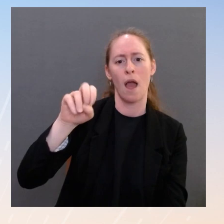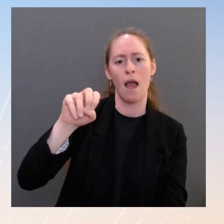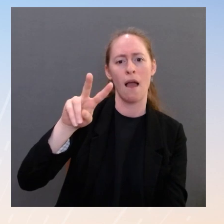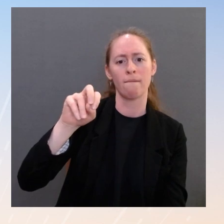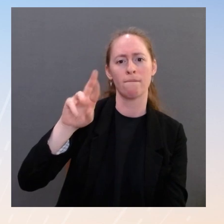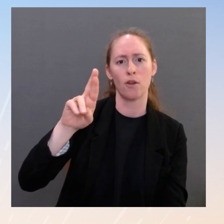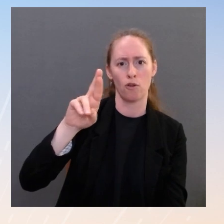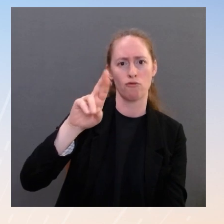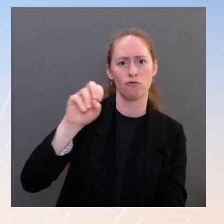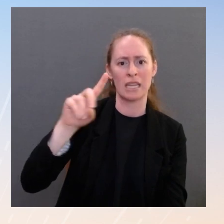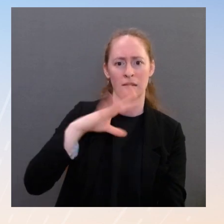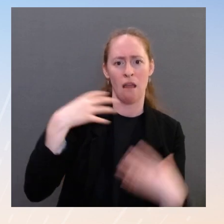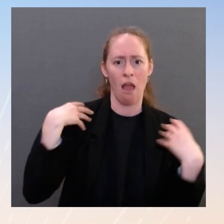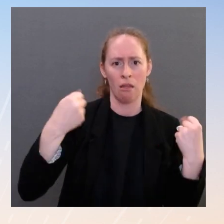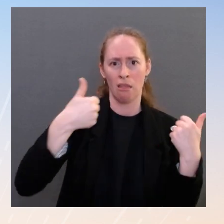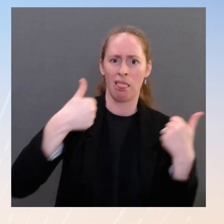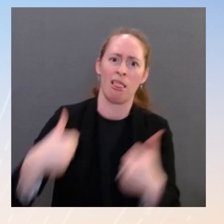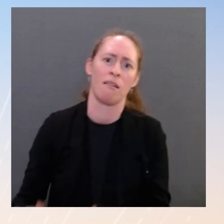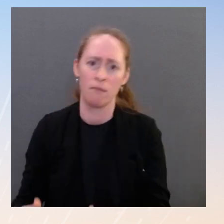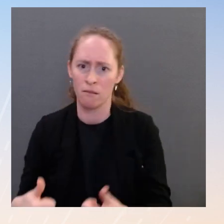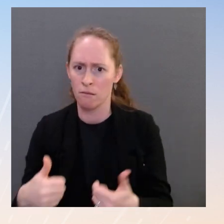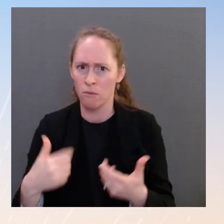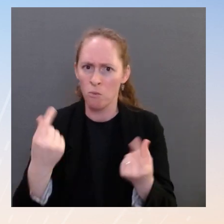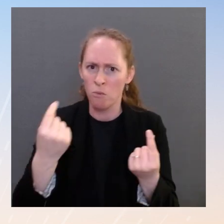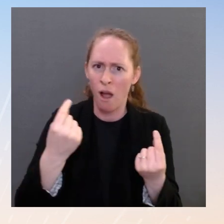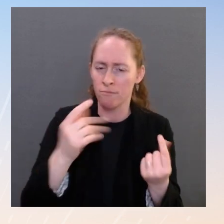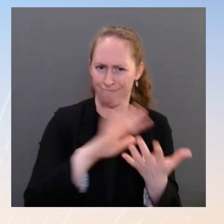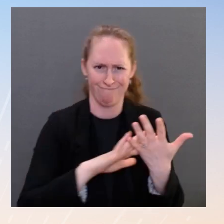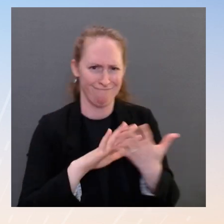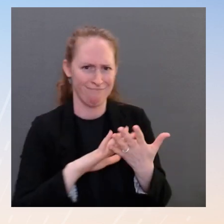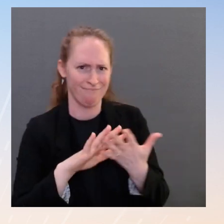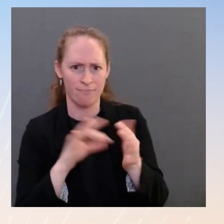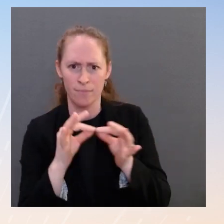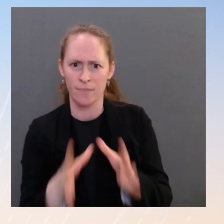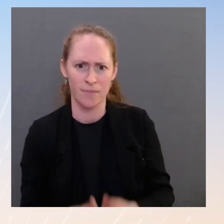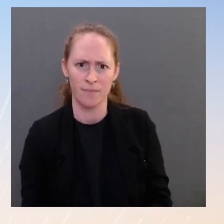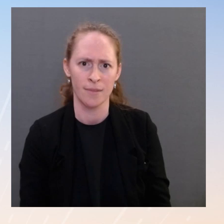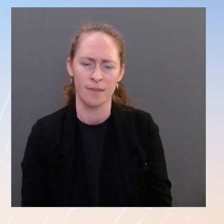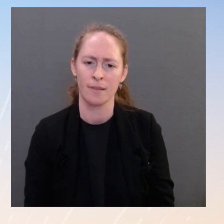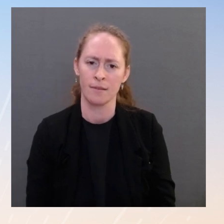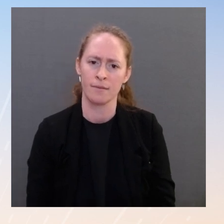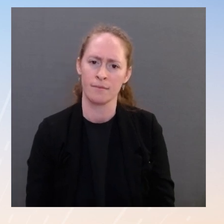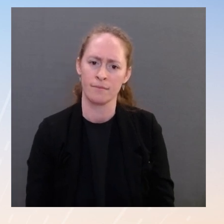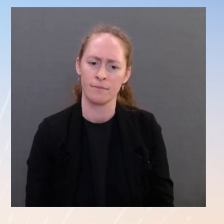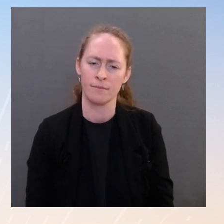obviously we're going to respect his privacy, and we spoke to his health conditions